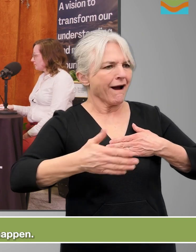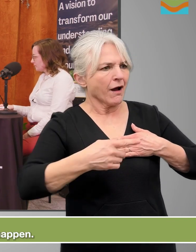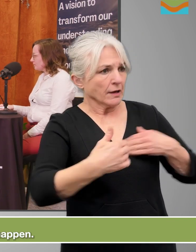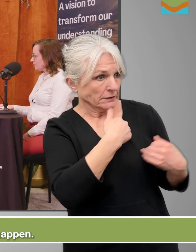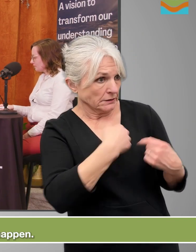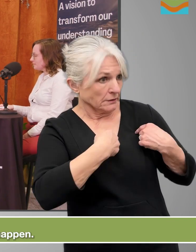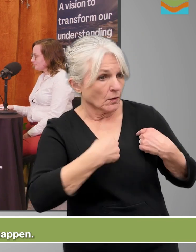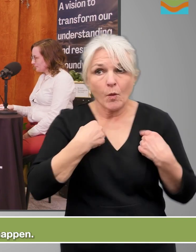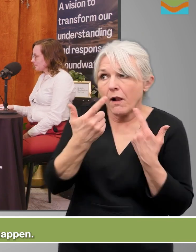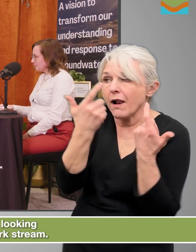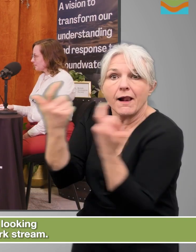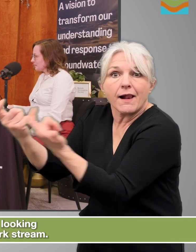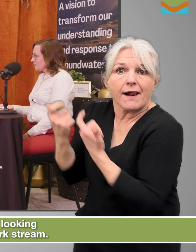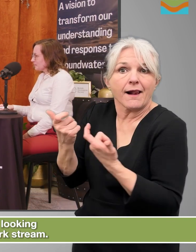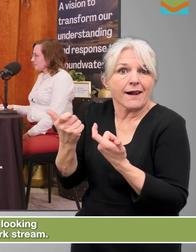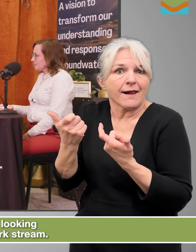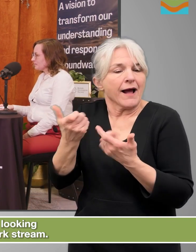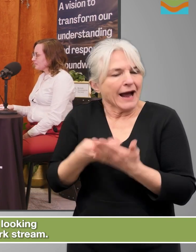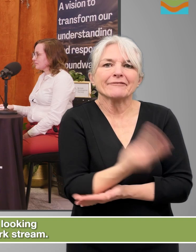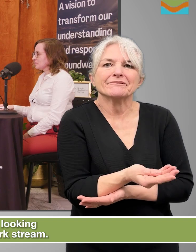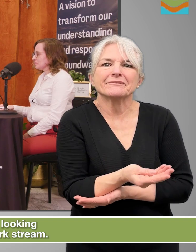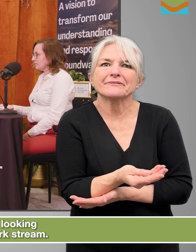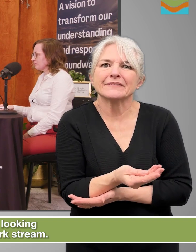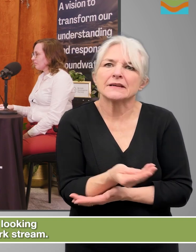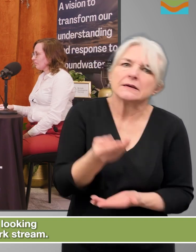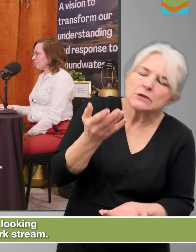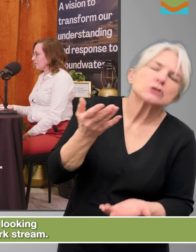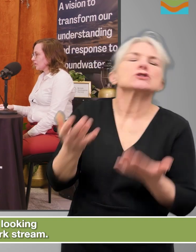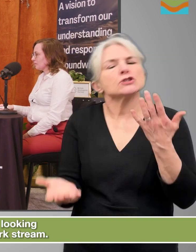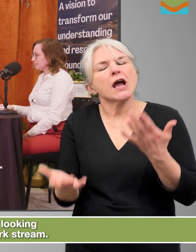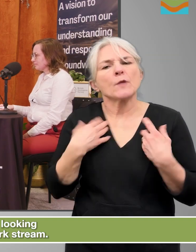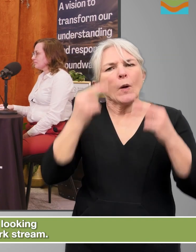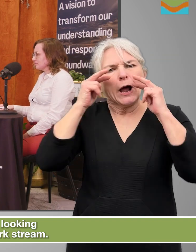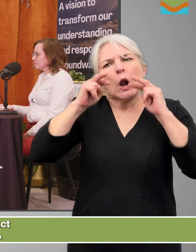but it's just then making that happen. Yeah, I mean that's what we're looking at with our data management work stream.